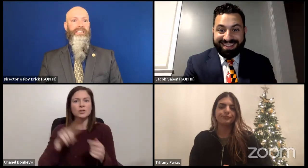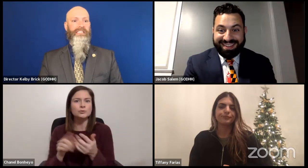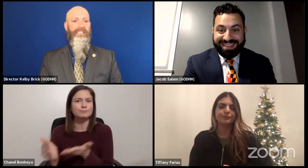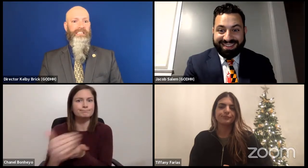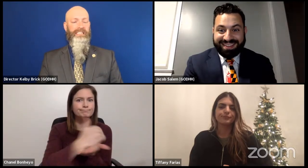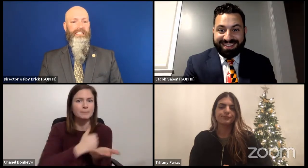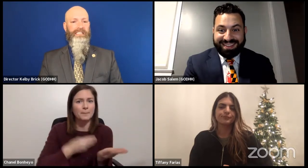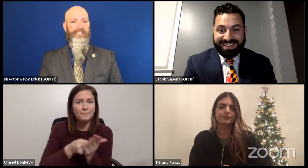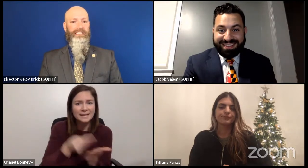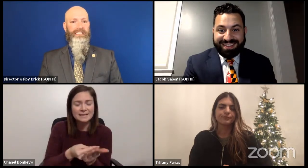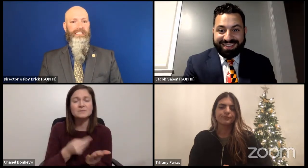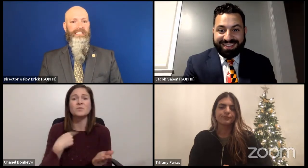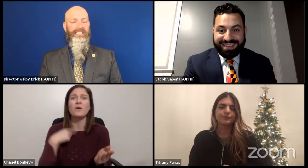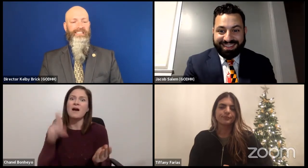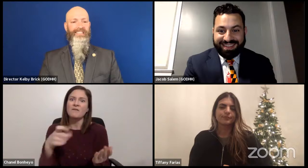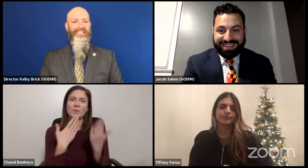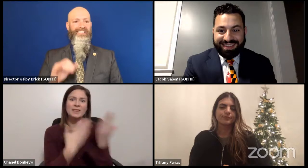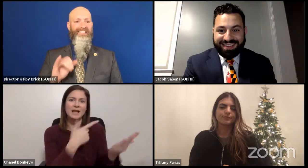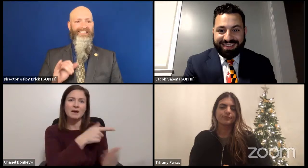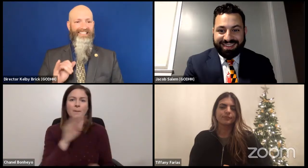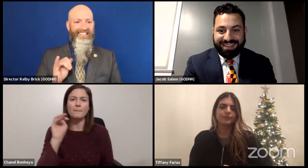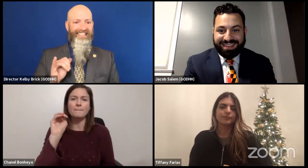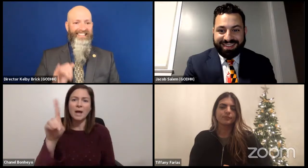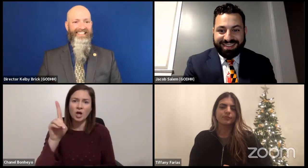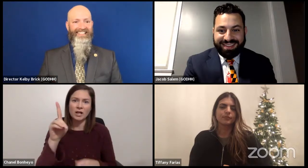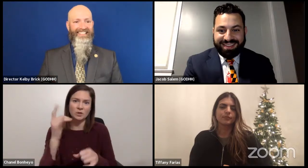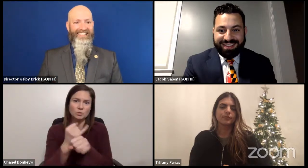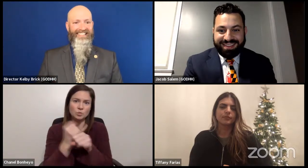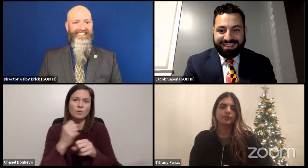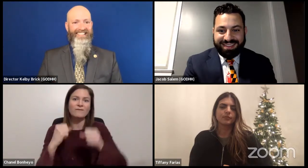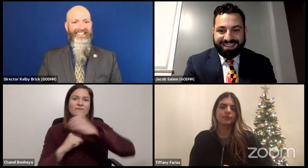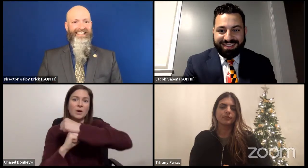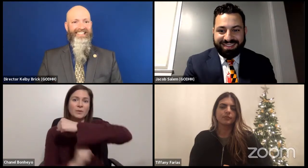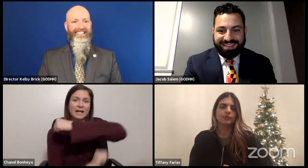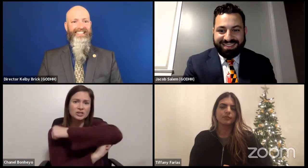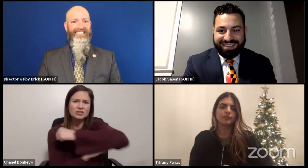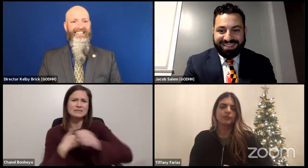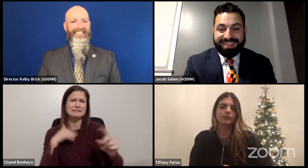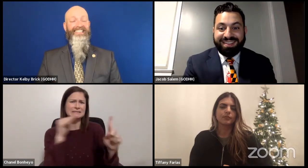needed extra funds, so we had to do some fundraising, and we have to say a huge thank you to the